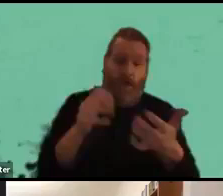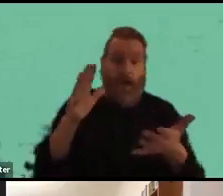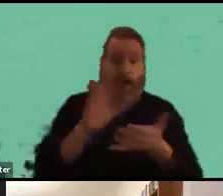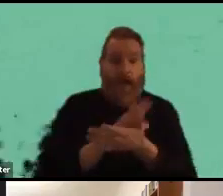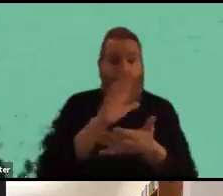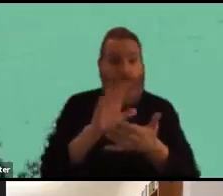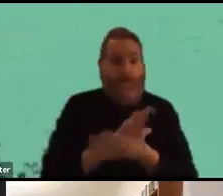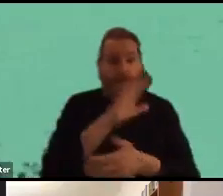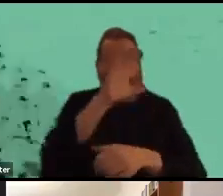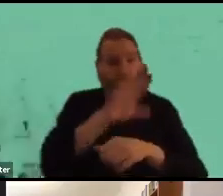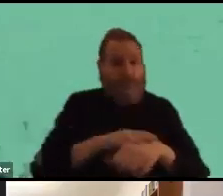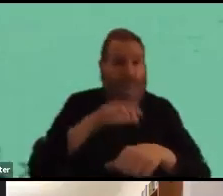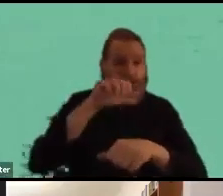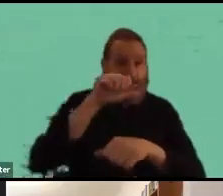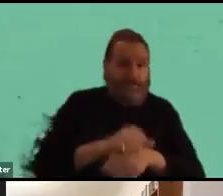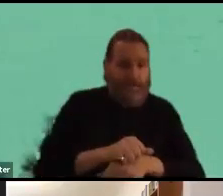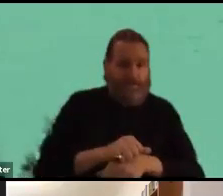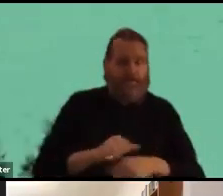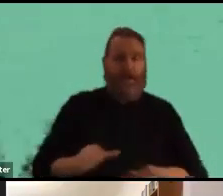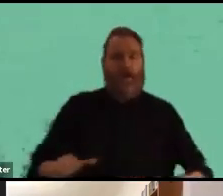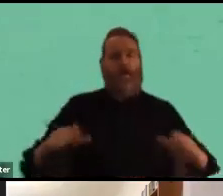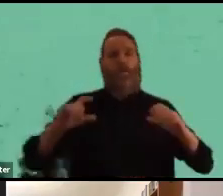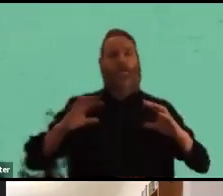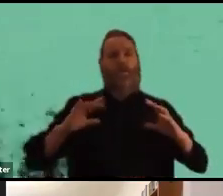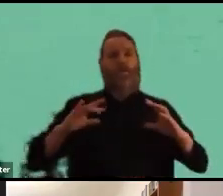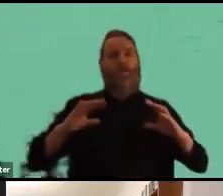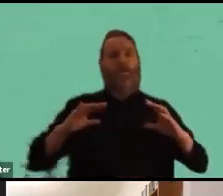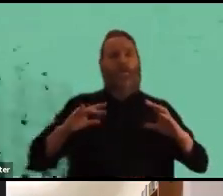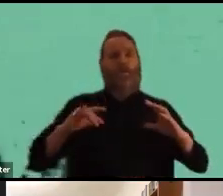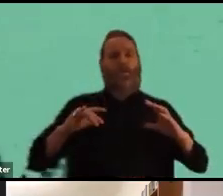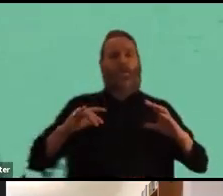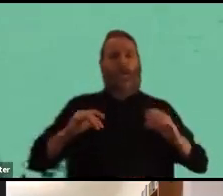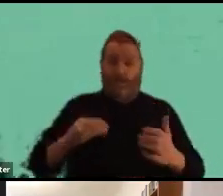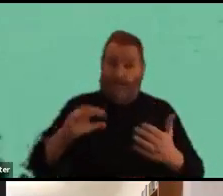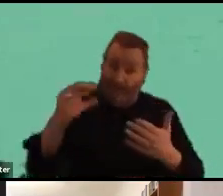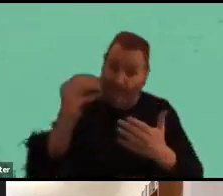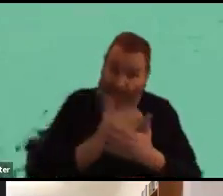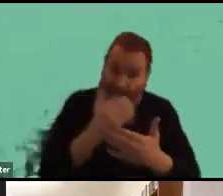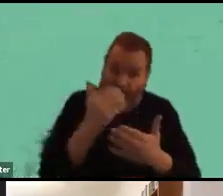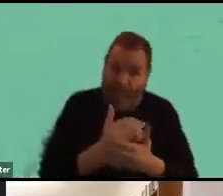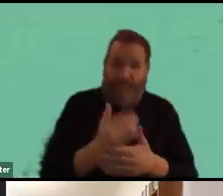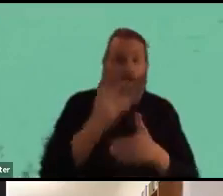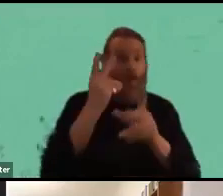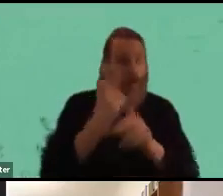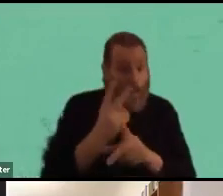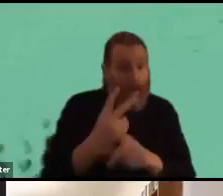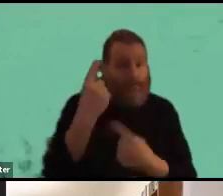and hopefully a bit of a rest over the best of season stay safe and do refresh ourselves